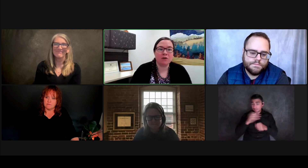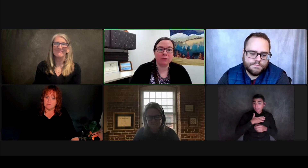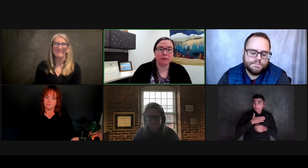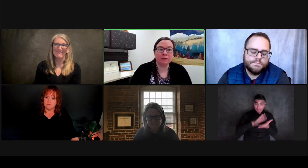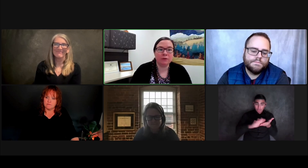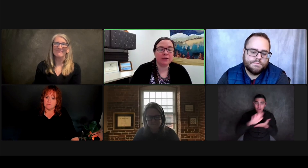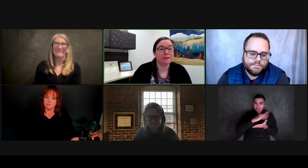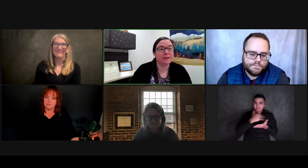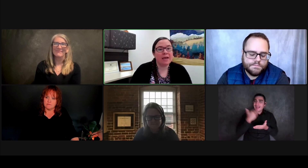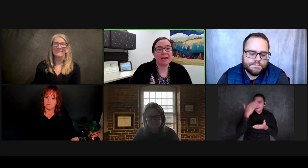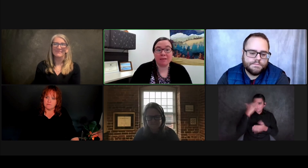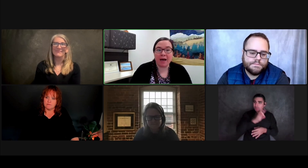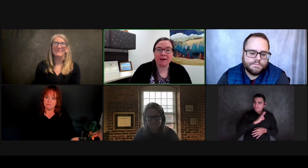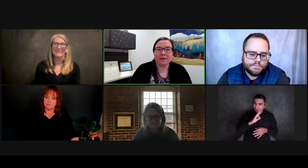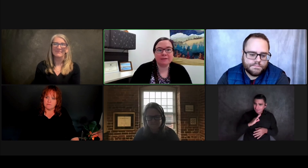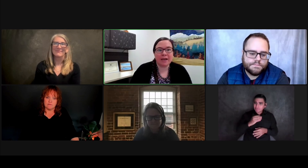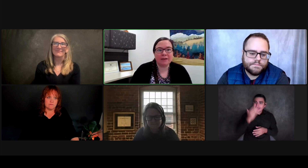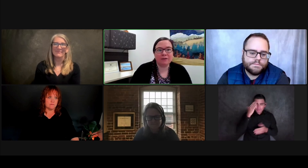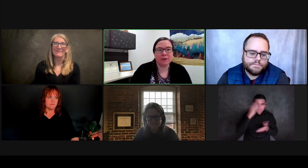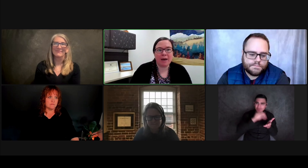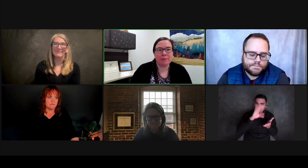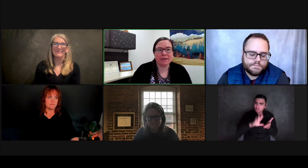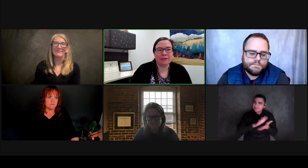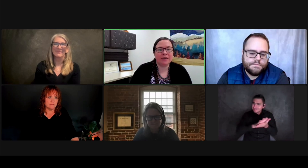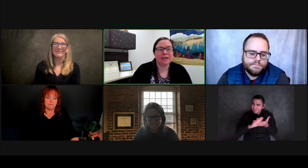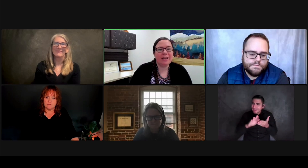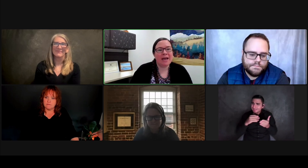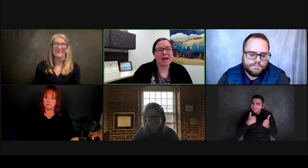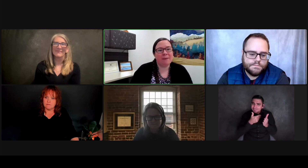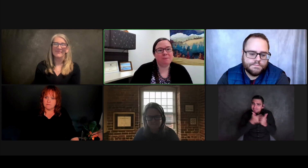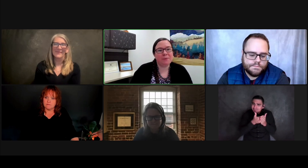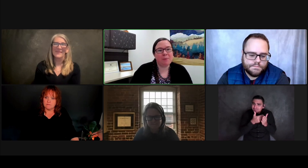I know the students. And a lot of it is tied to accommodation.